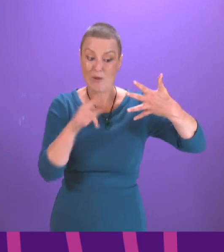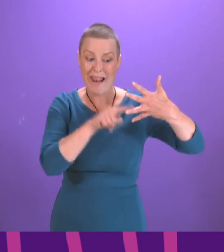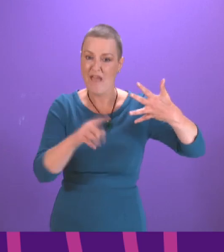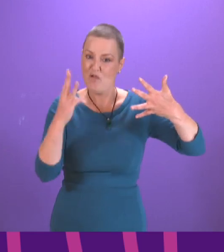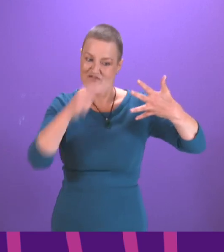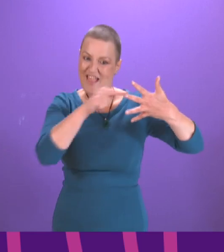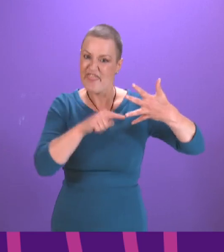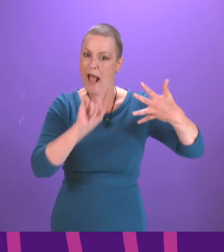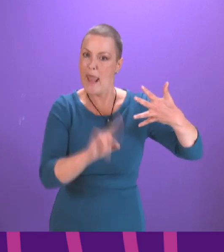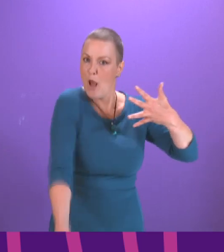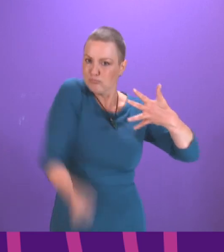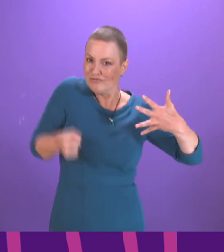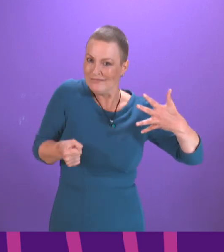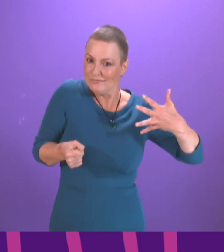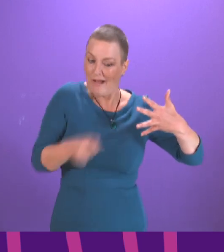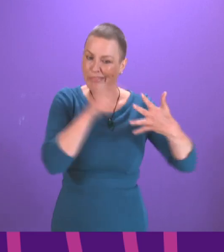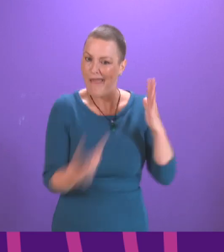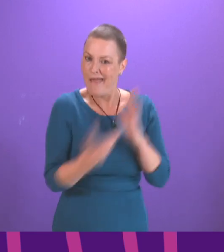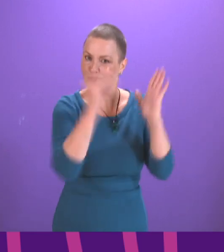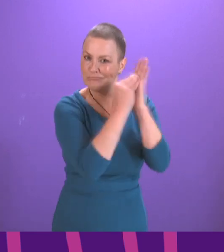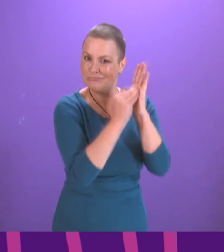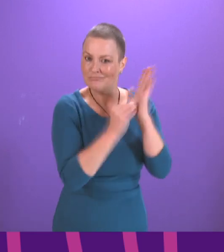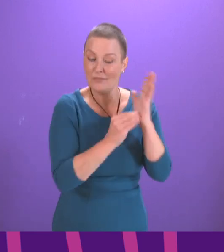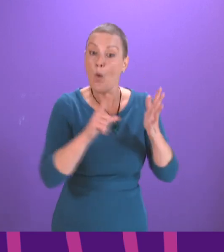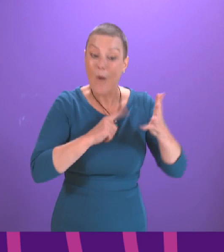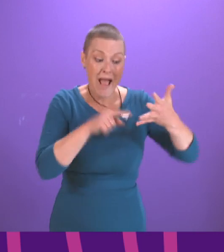Our aim is that the restrictions—especially in level 3—should be in place for as short